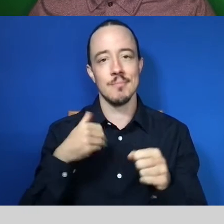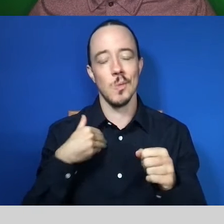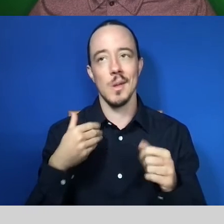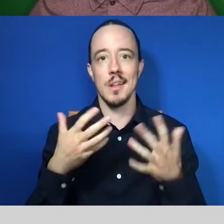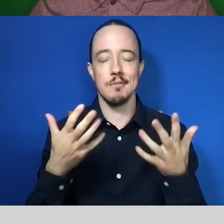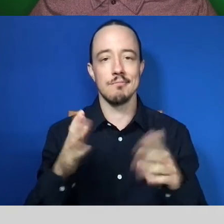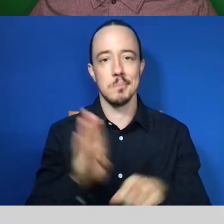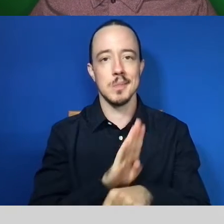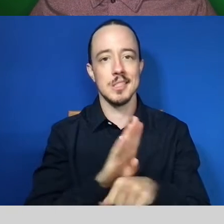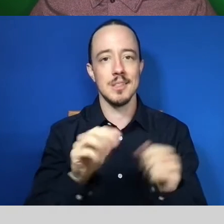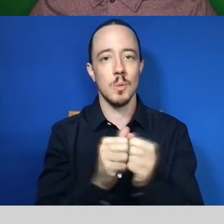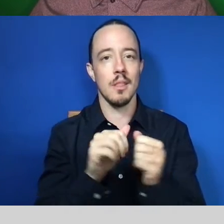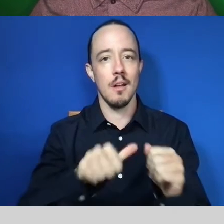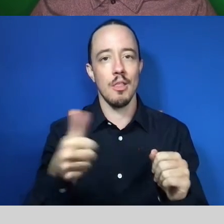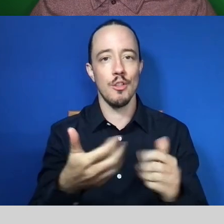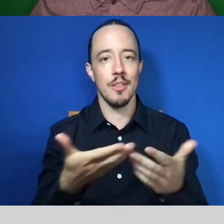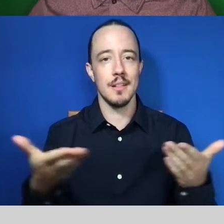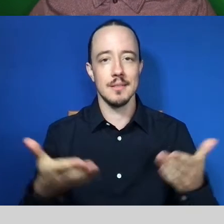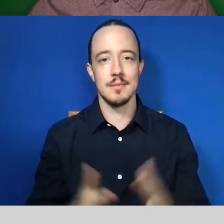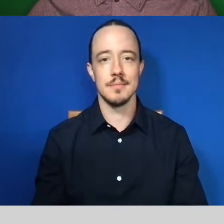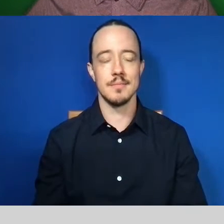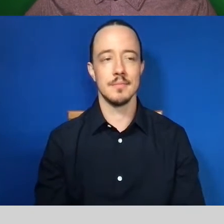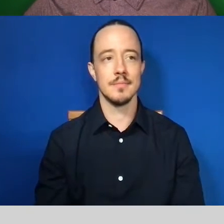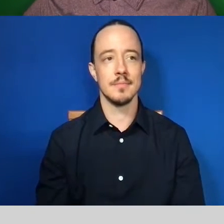developing that very automation that we hope to benefit from.